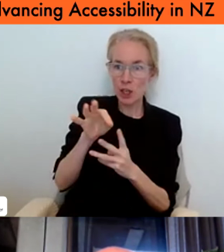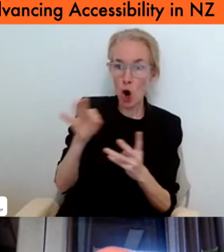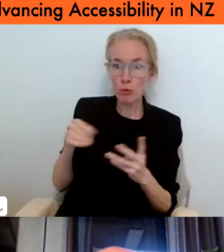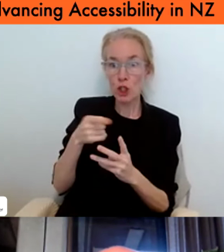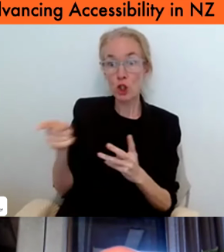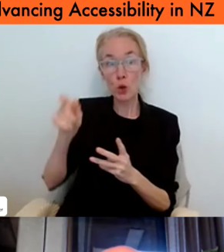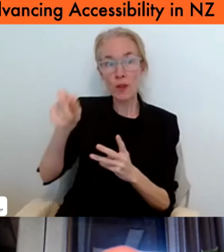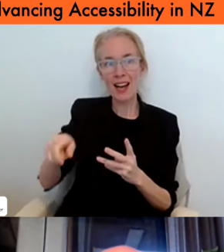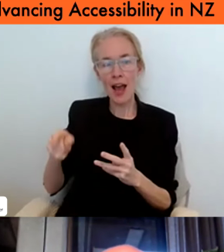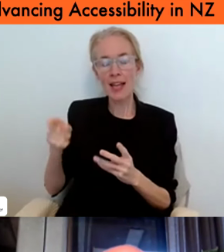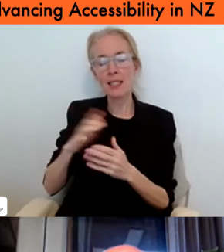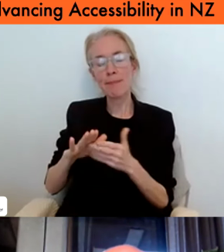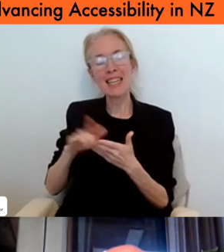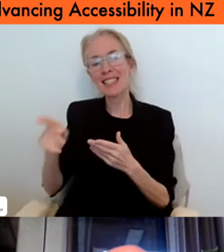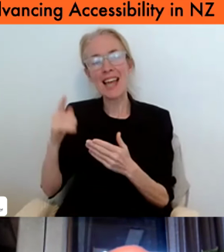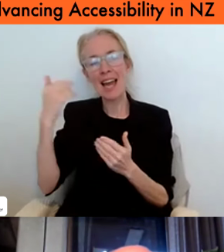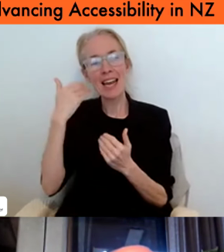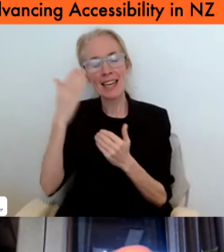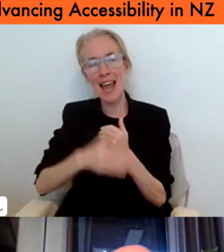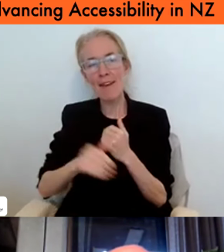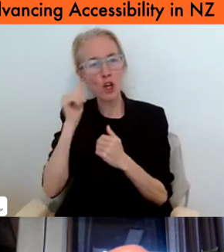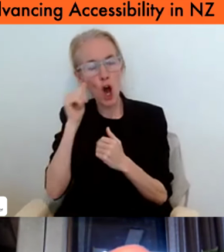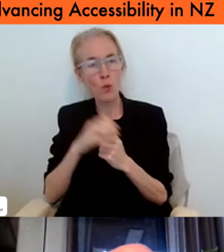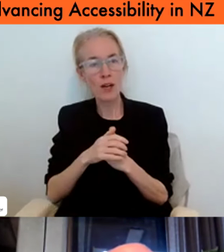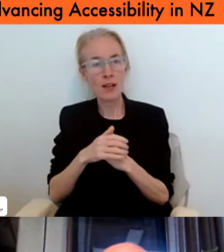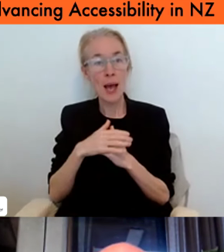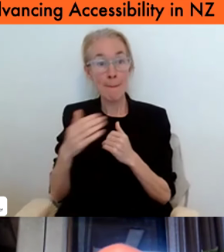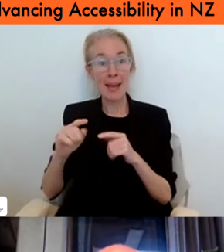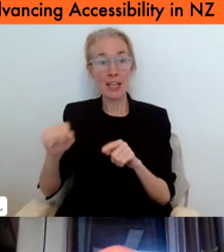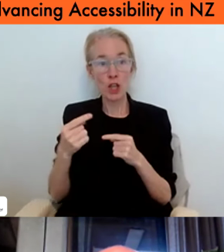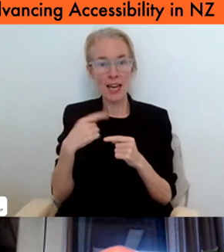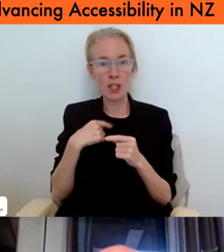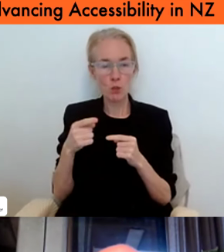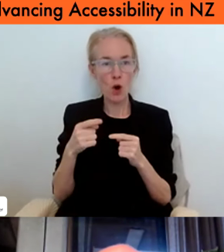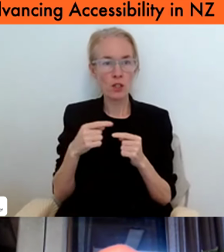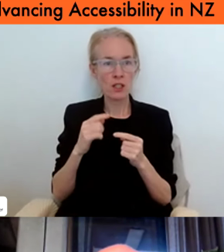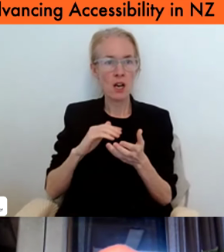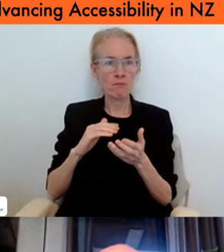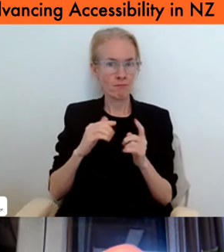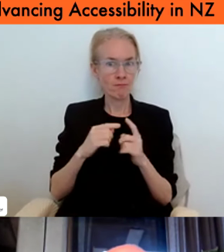The real challenge is with the shift to medium density homes like others have talked about, it's that spatial side. If we've got